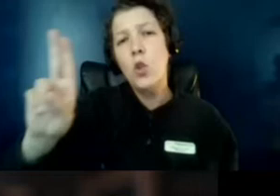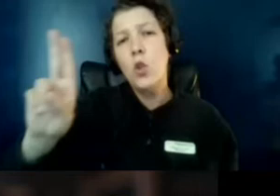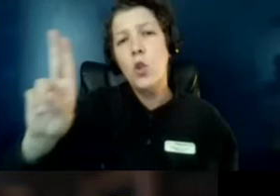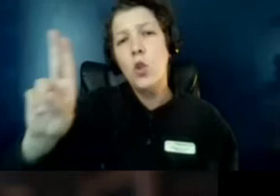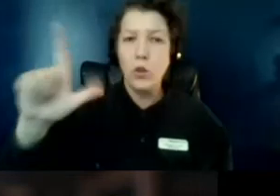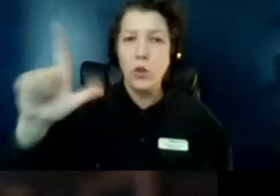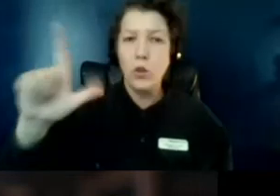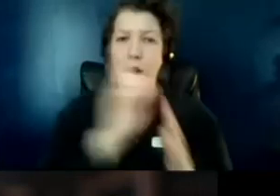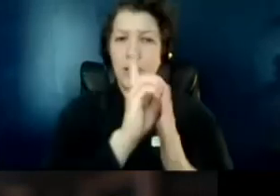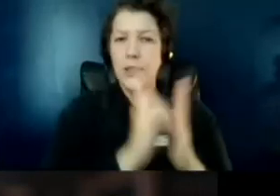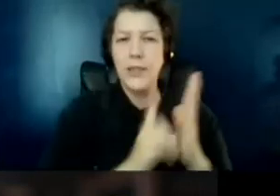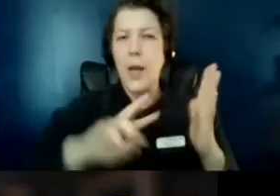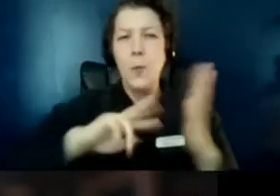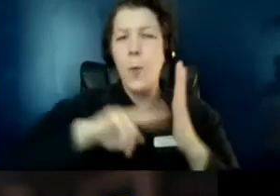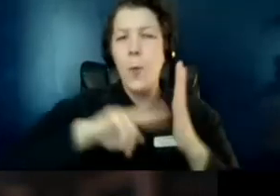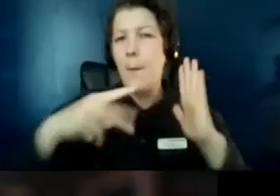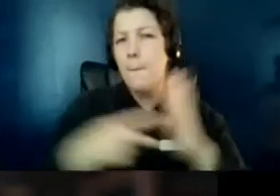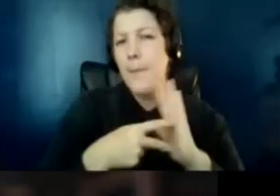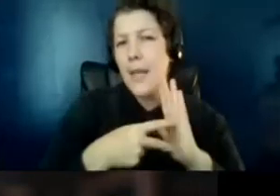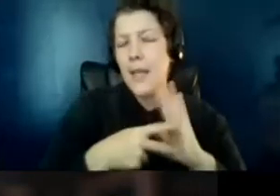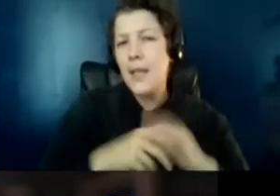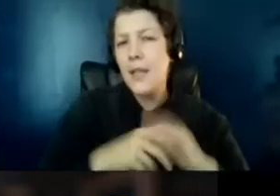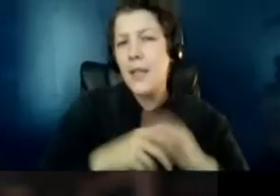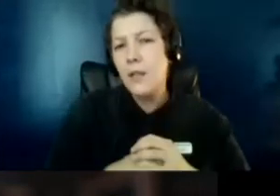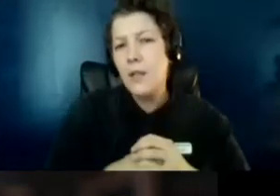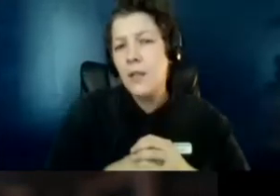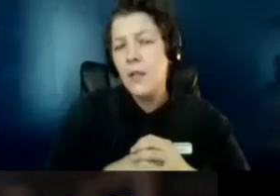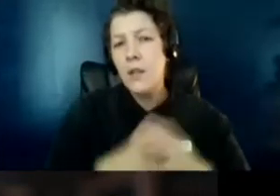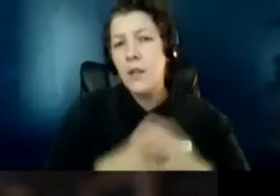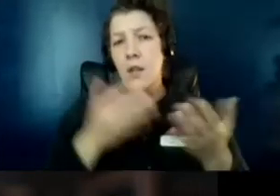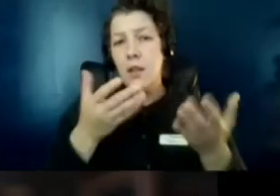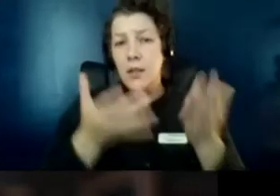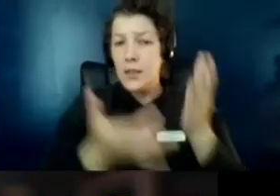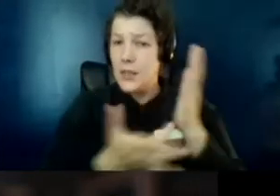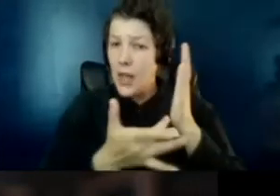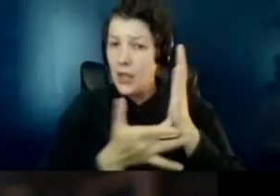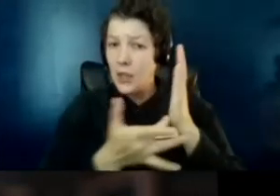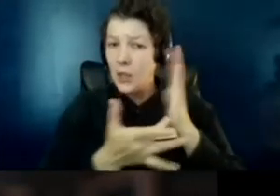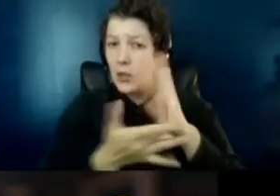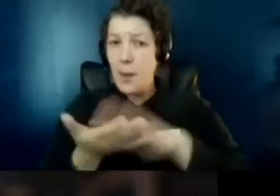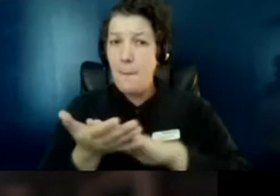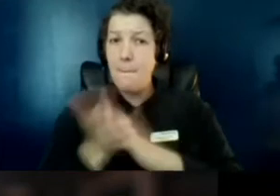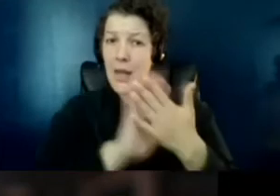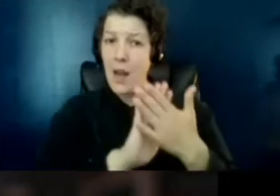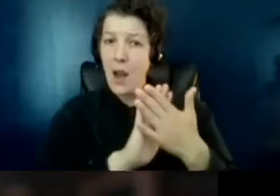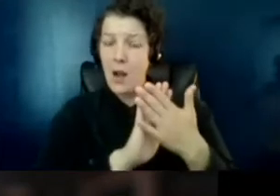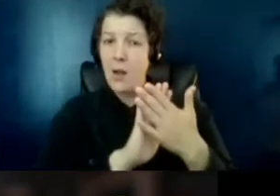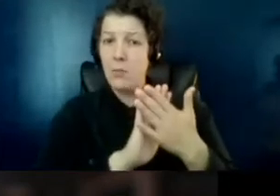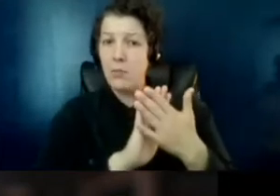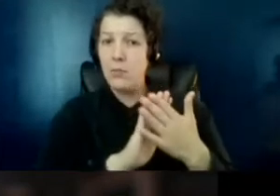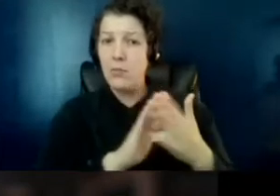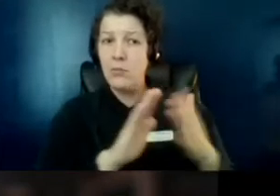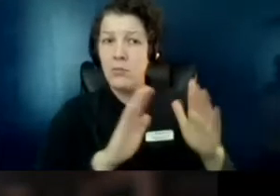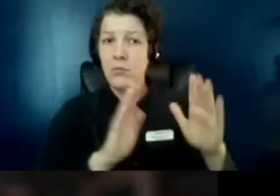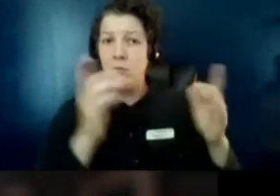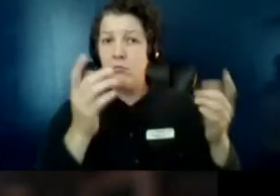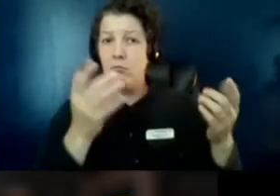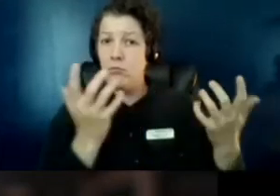for disability standards is not designing for that universal notion. It's not saying,